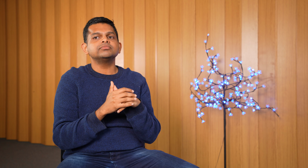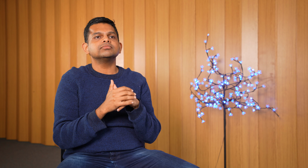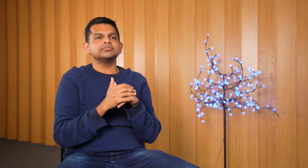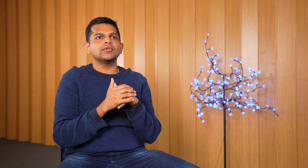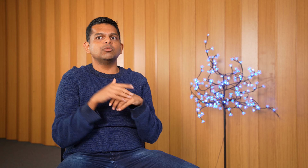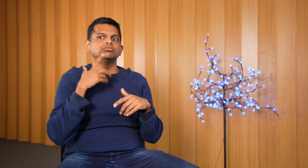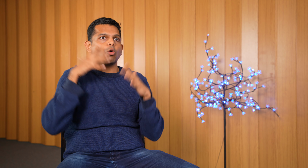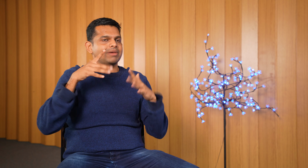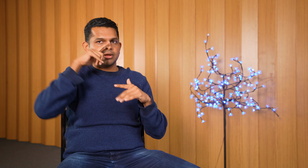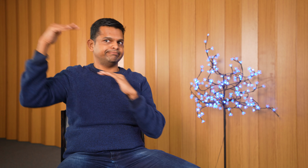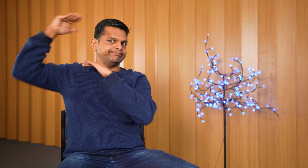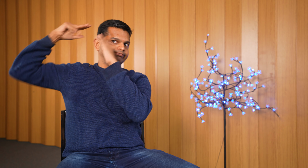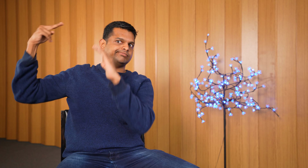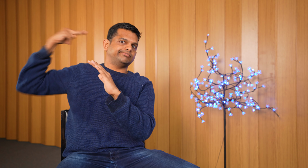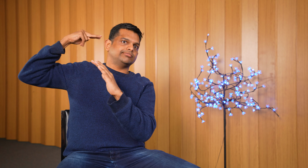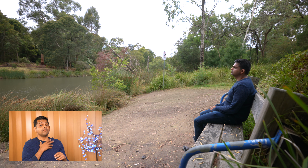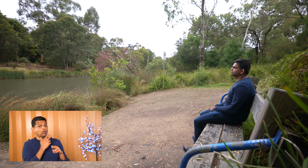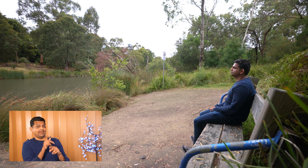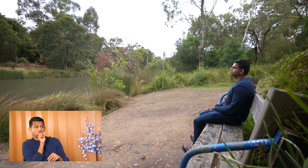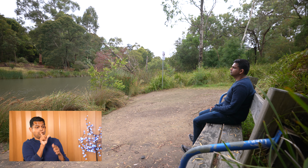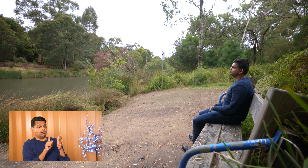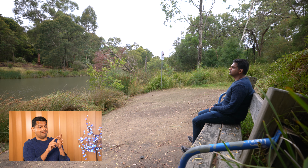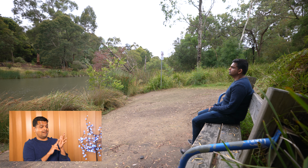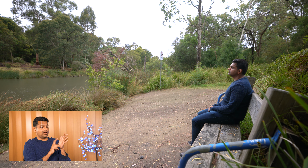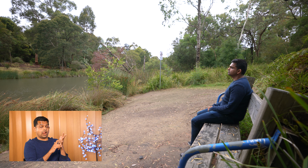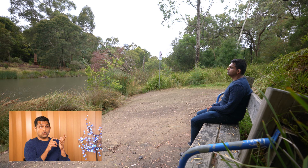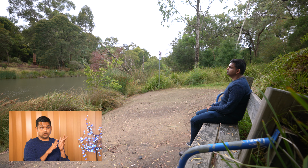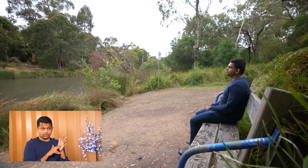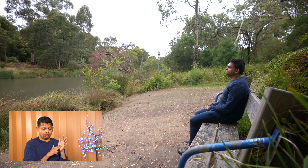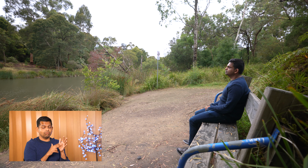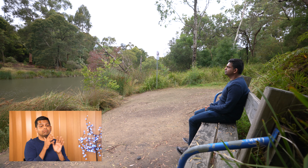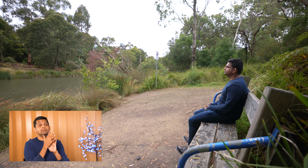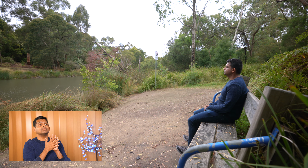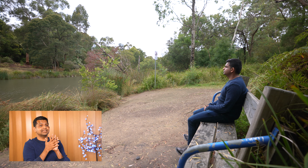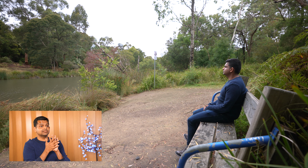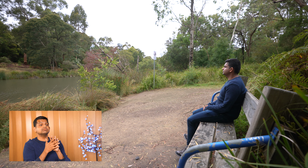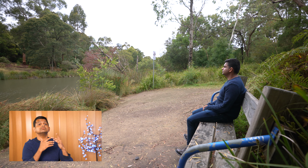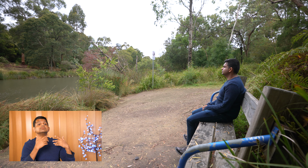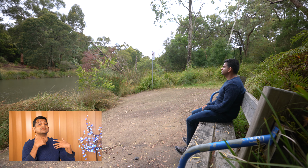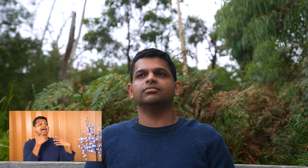of all the other things that I can do as an individual. So for me the word inclusion, I think that means